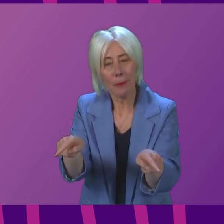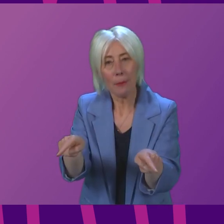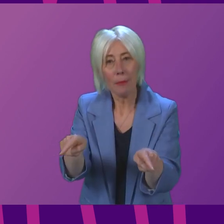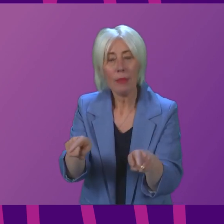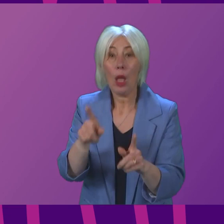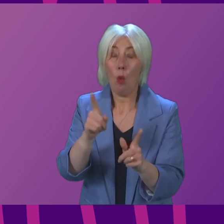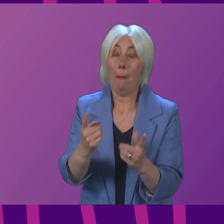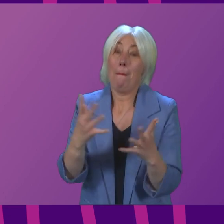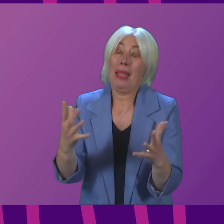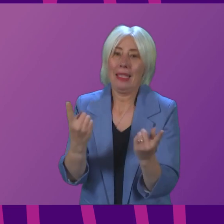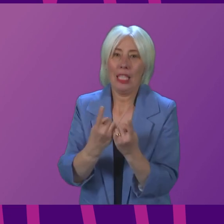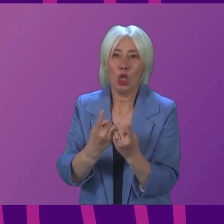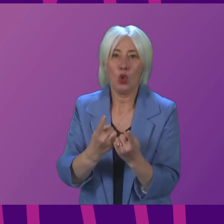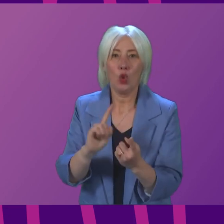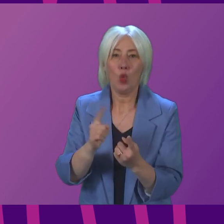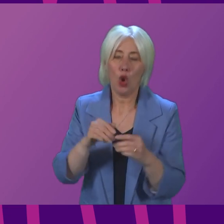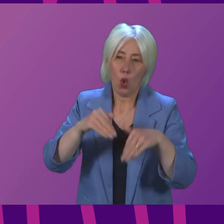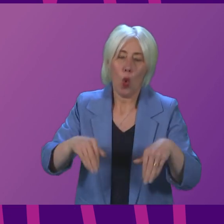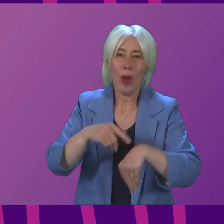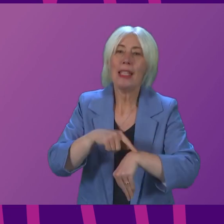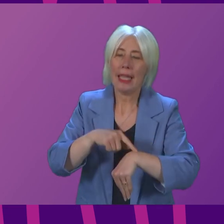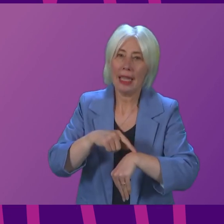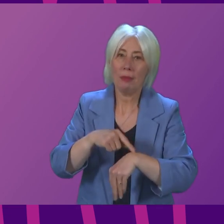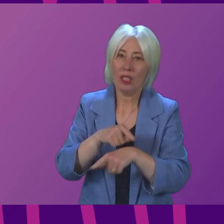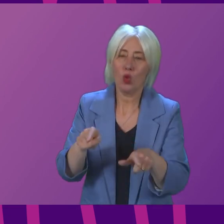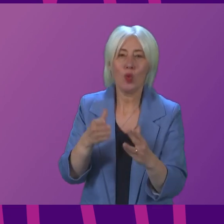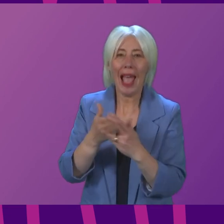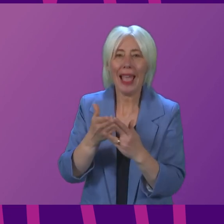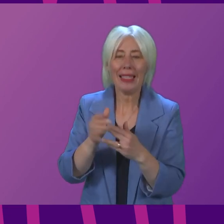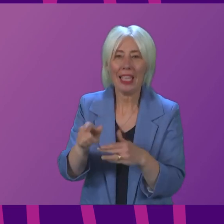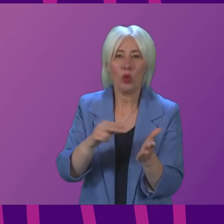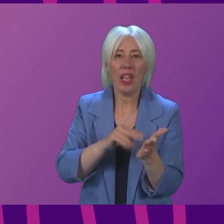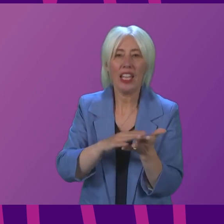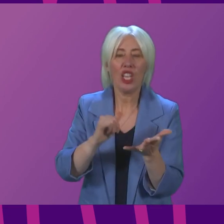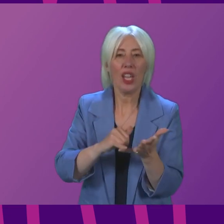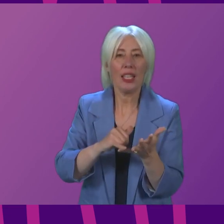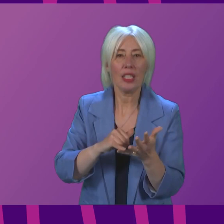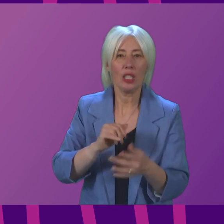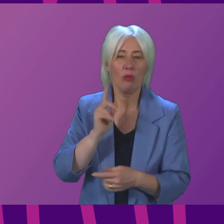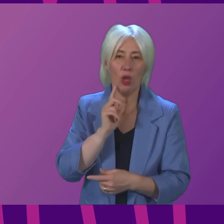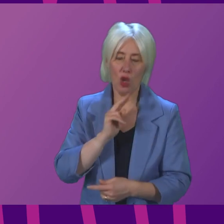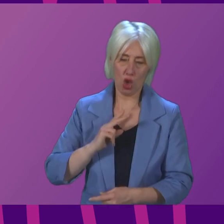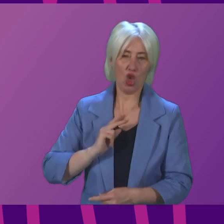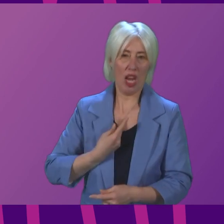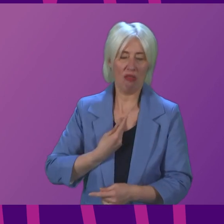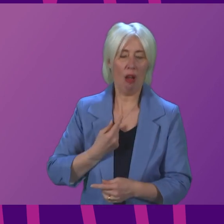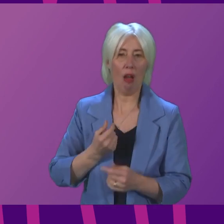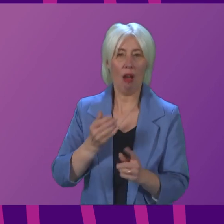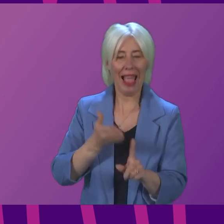One of the biggest issues in this area is that of the waiting times for access to NHS gender identity services, for adults as well as for young people.